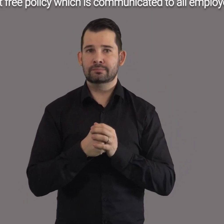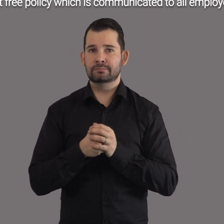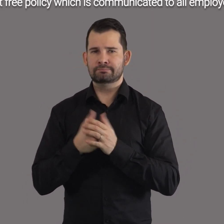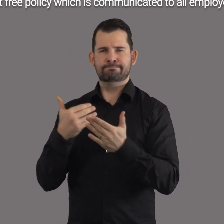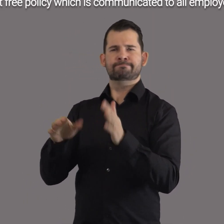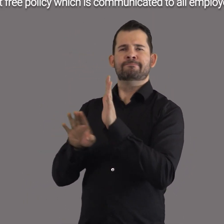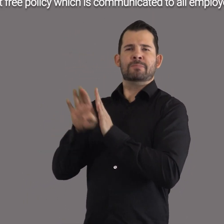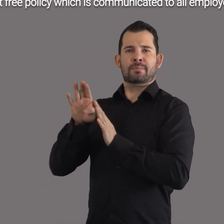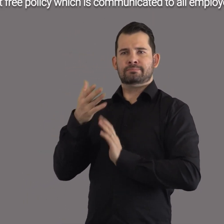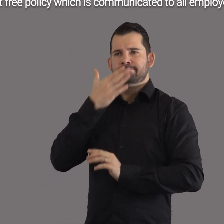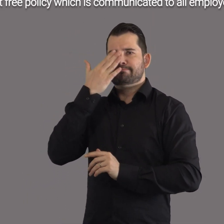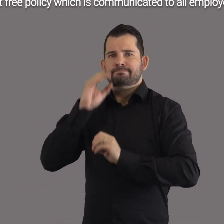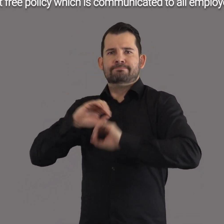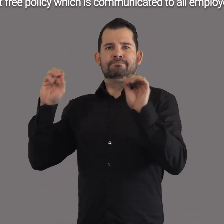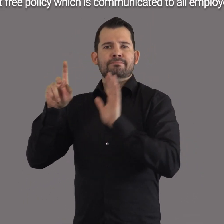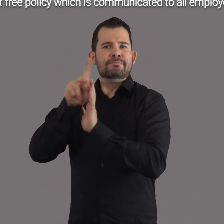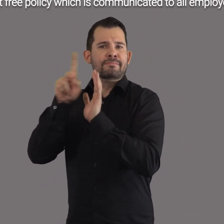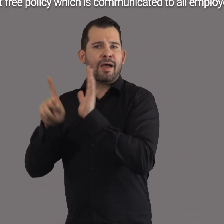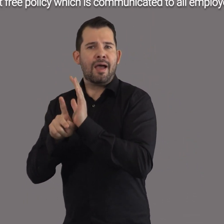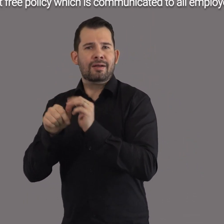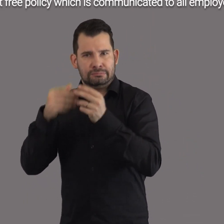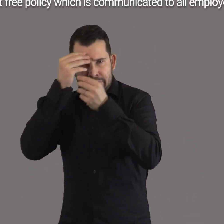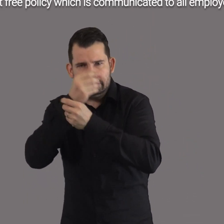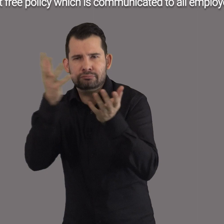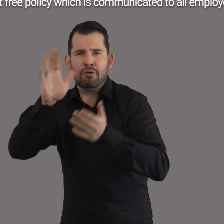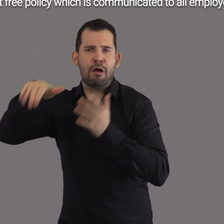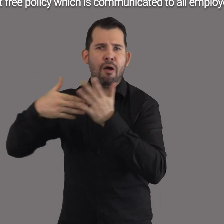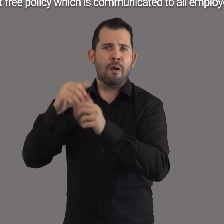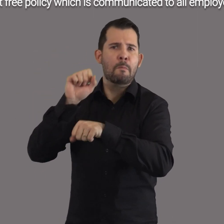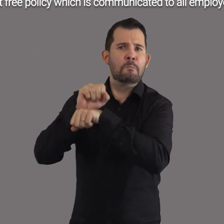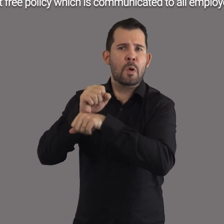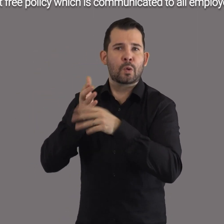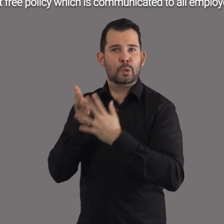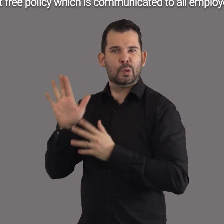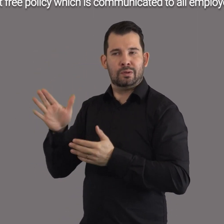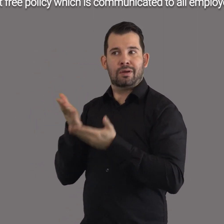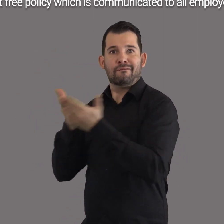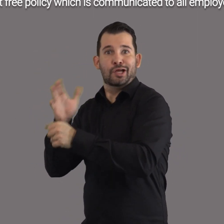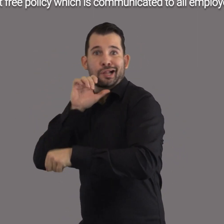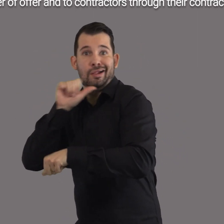developing a scent free policy which is communicated to all employees through their